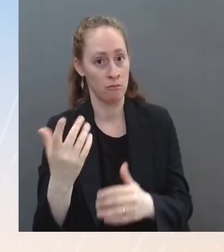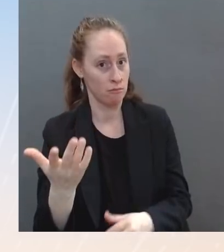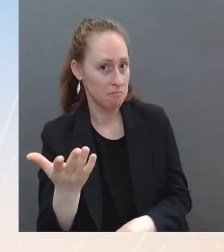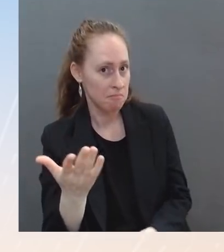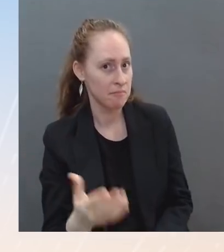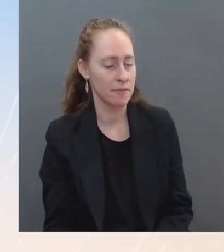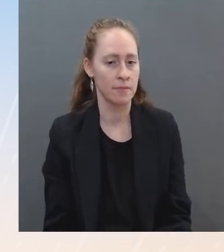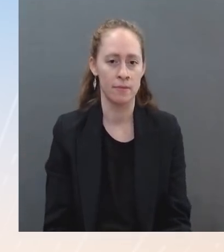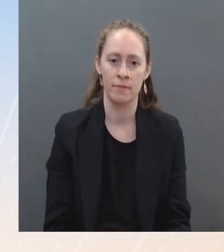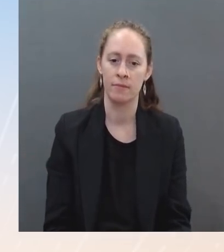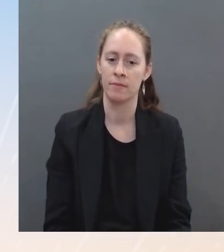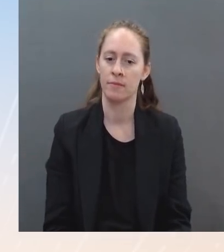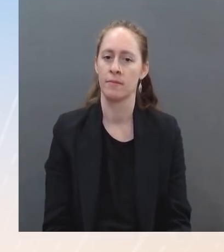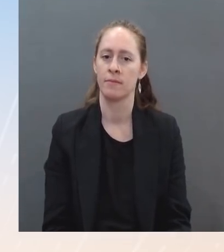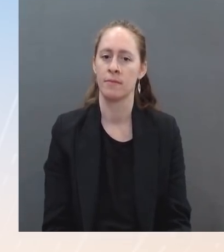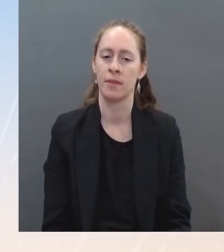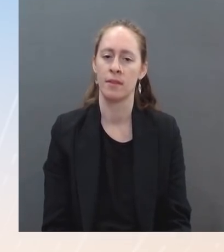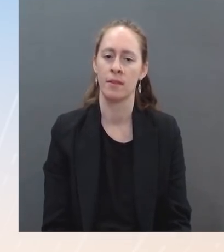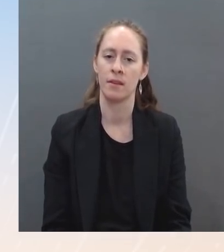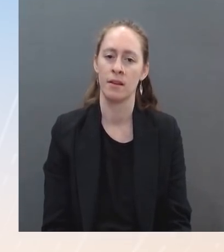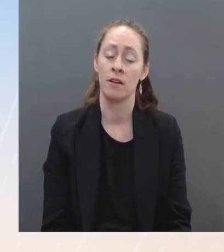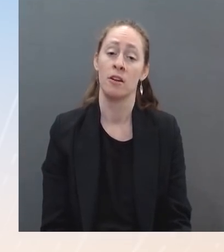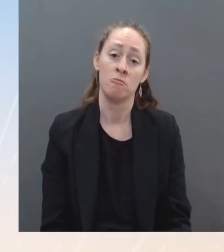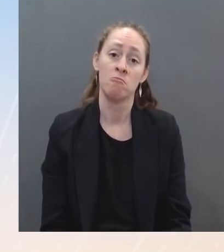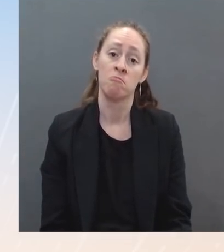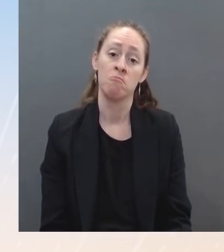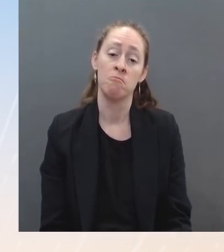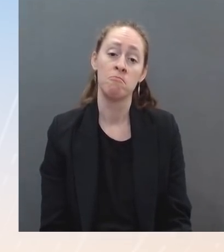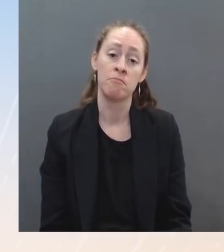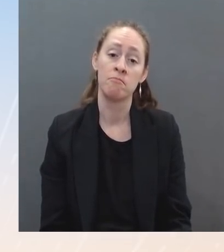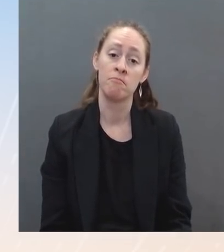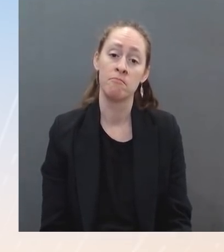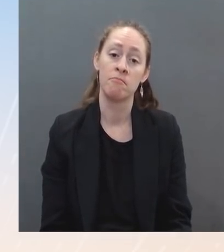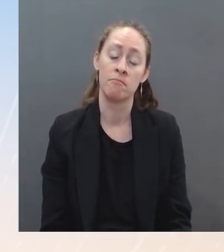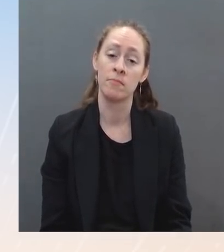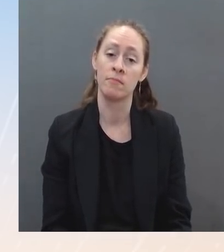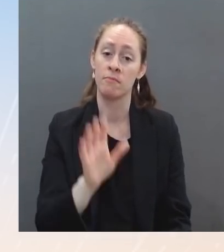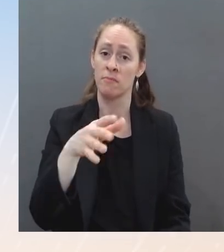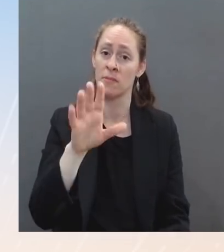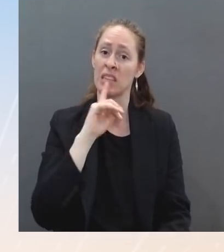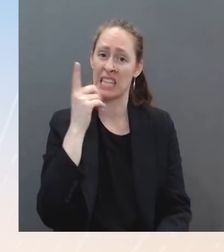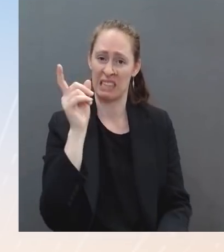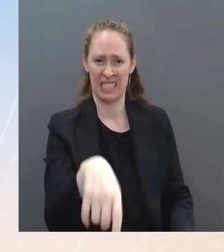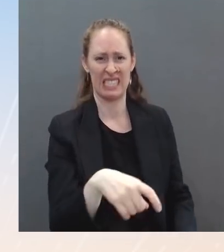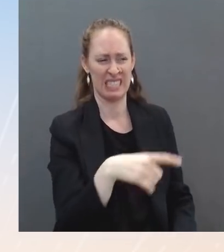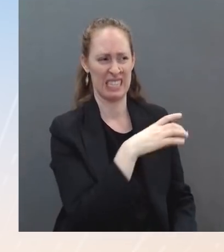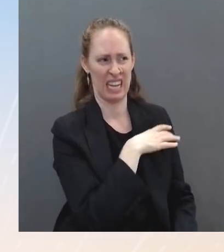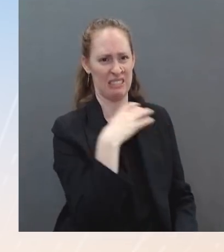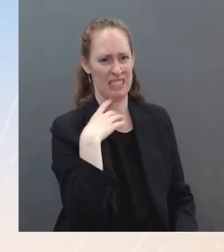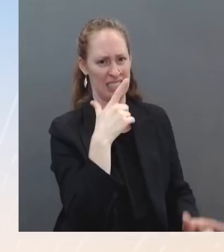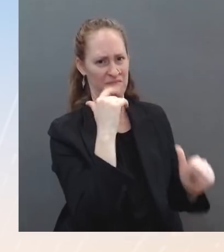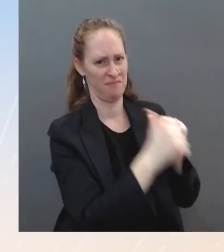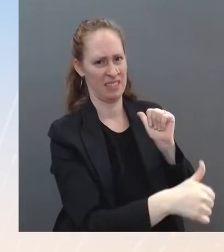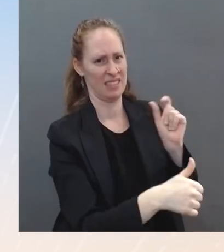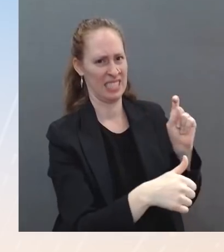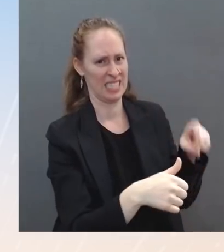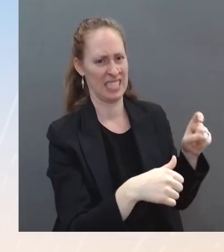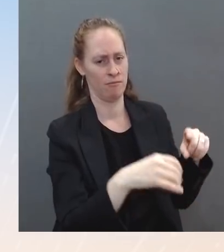that we need to fight COVID-19. The President has been very clear there is a strong sense of urgency here. You know, you heard him say